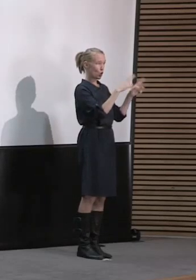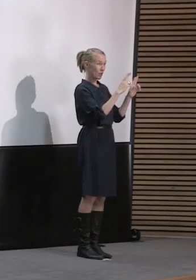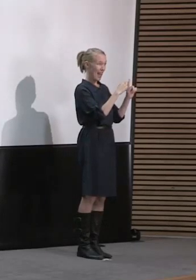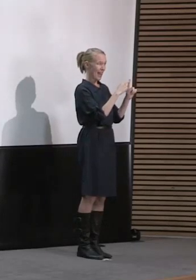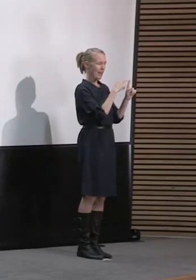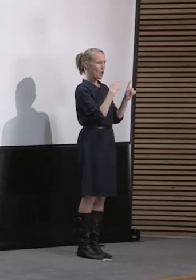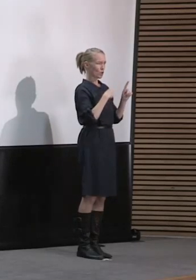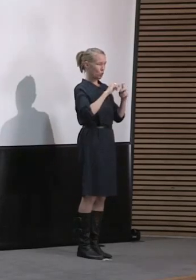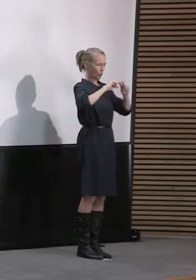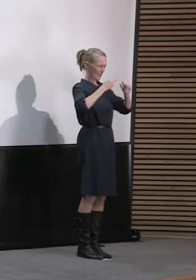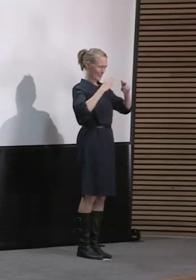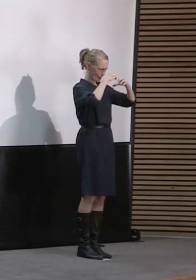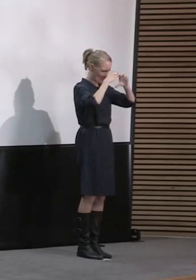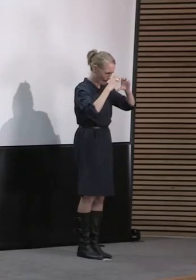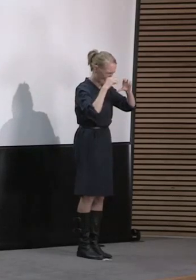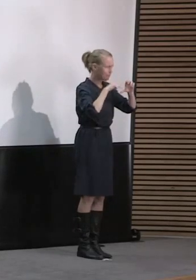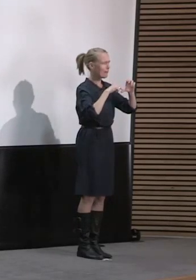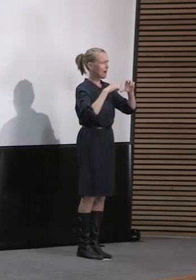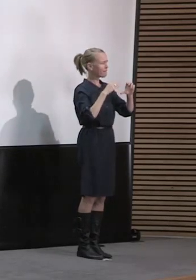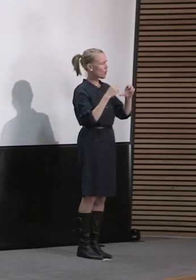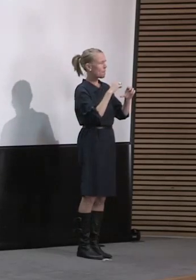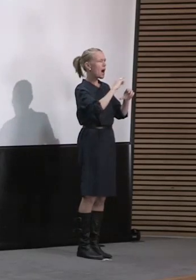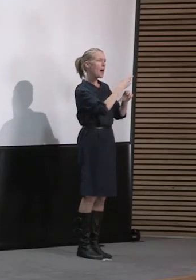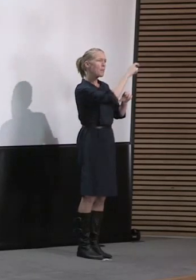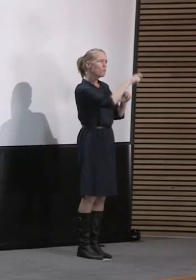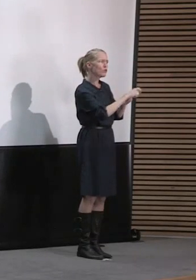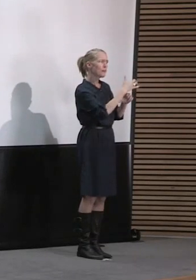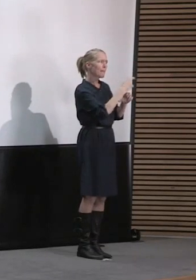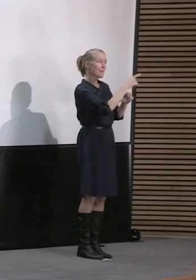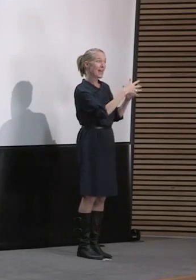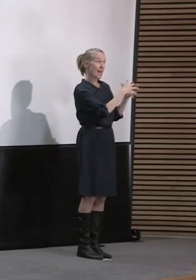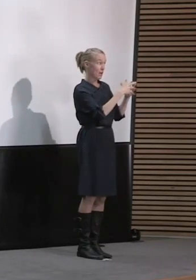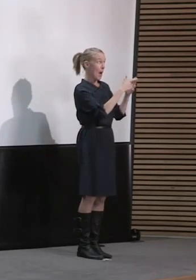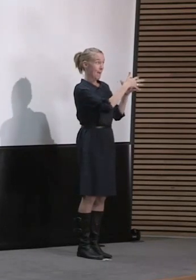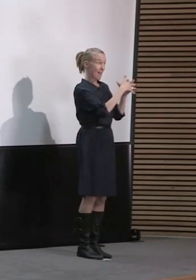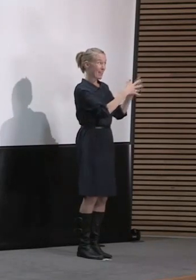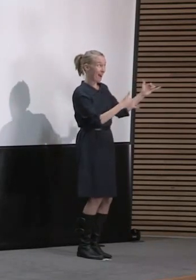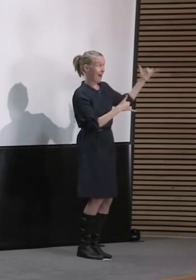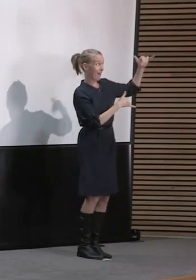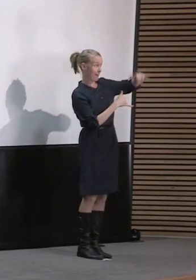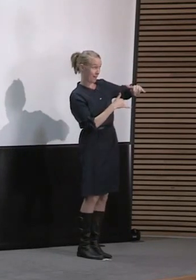and the US traveller. There was obviously no physical contact there. Have you any more update on how they might